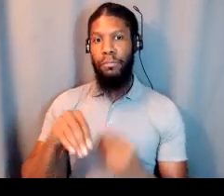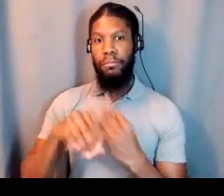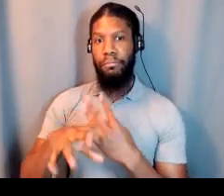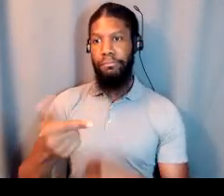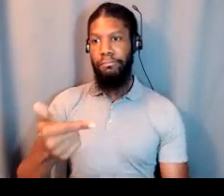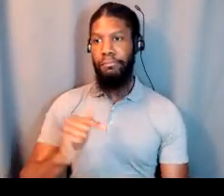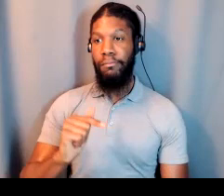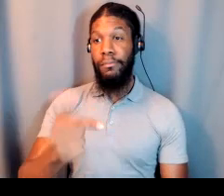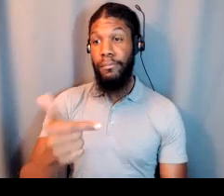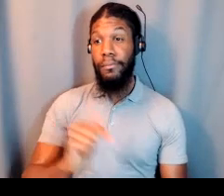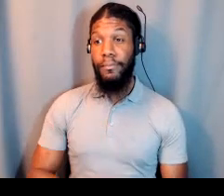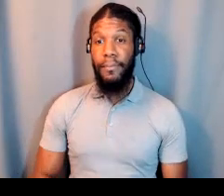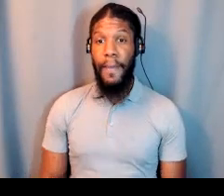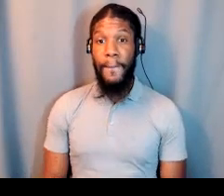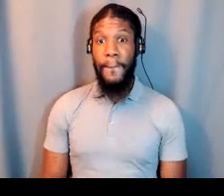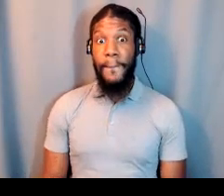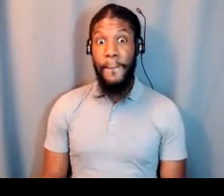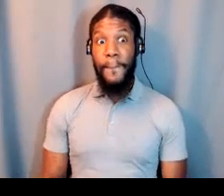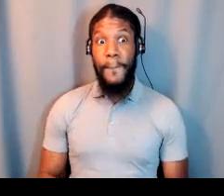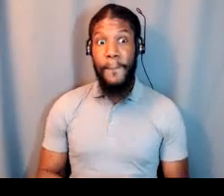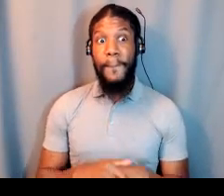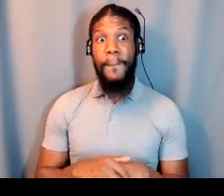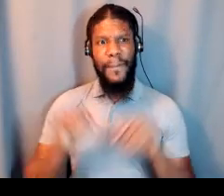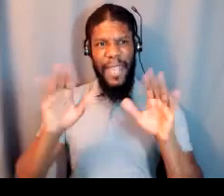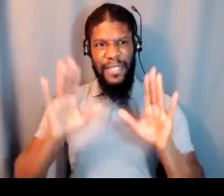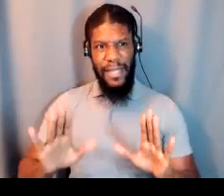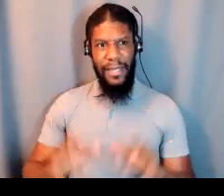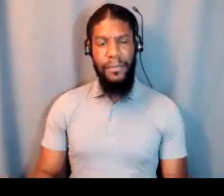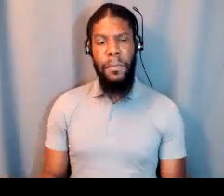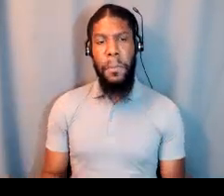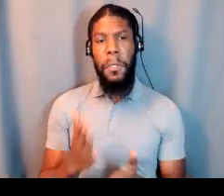Excellent. So we've had a couple of questions about,